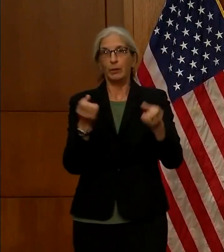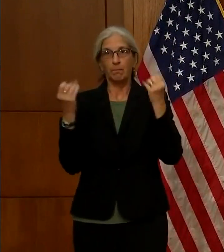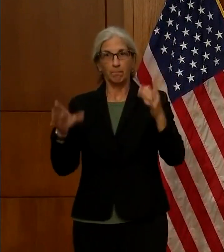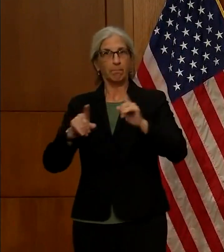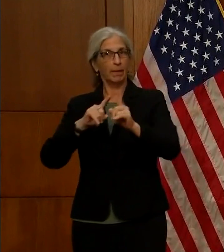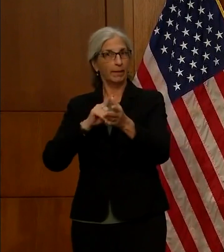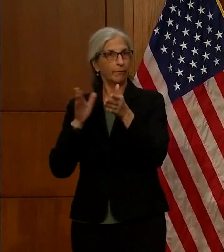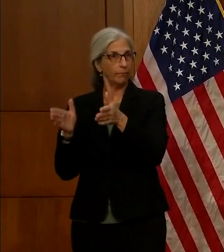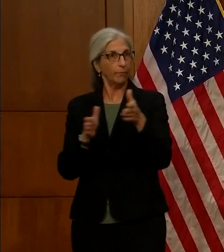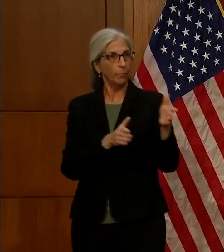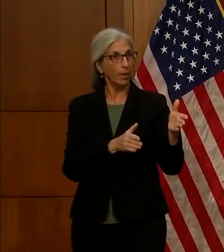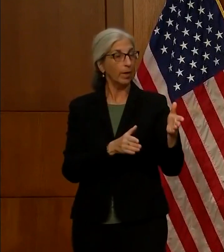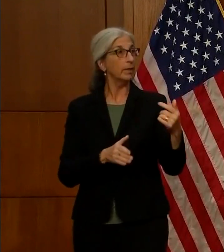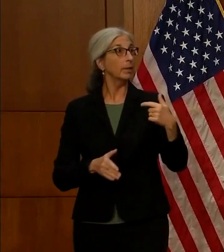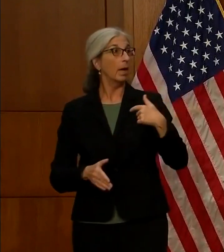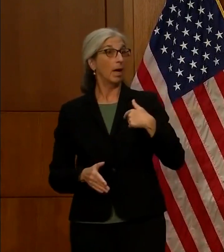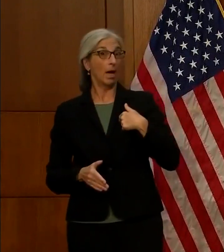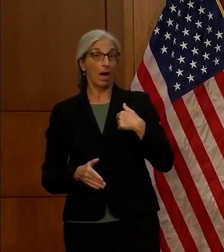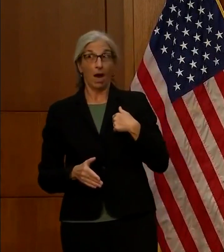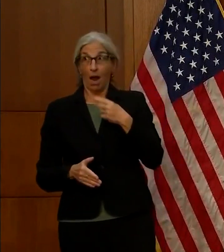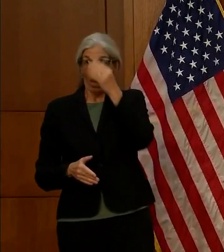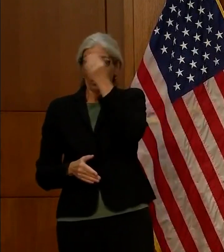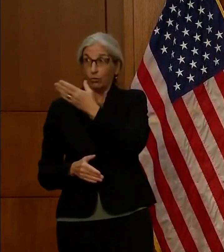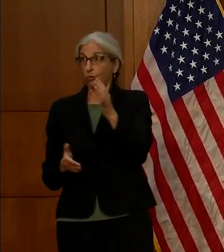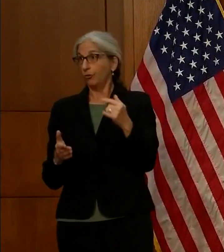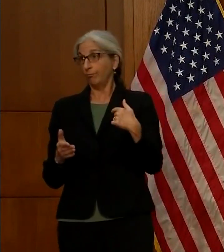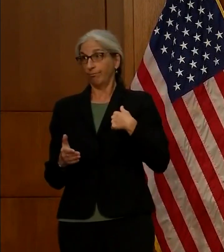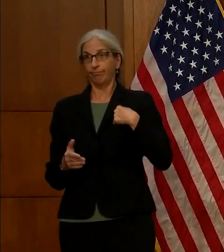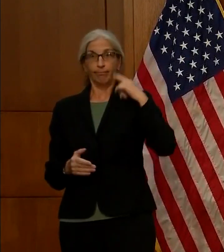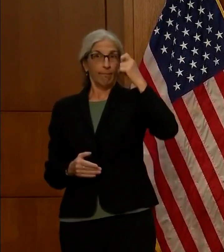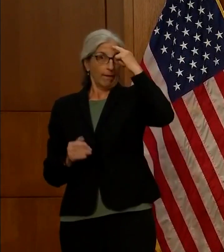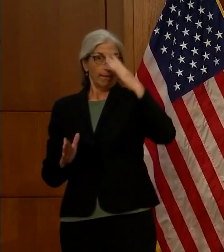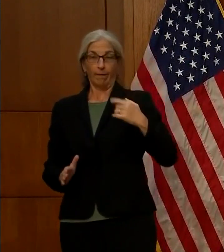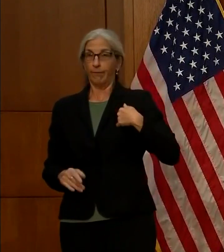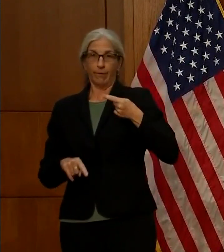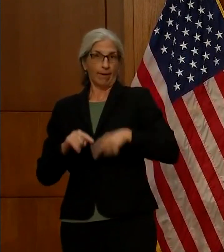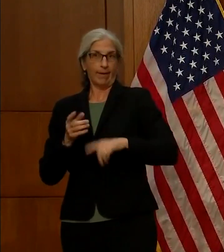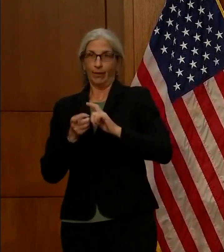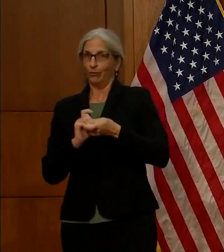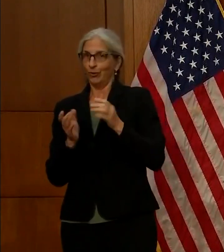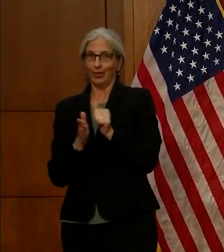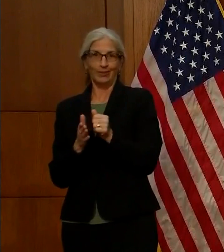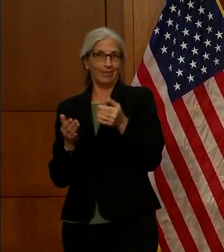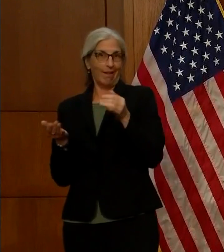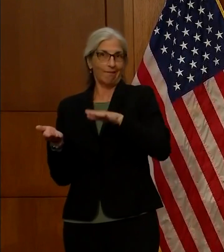LOOKING AT ALL OUR OPTIONS- AS I SAID DURING MY OPENING COMMENTS AS GOVERNOR I DON'T